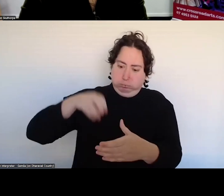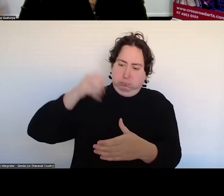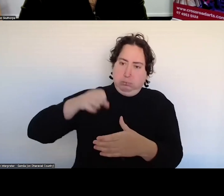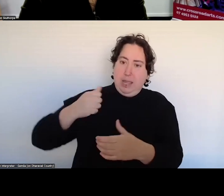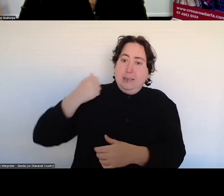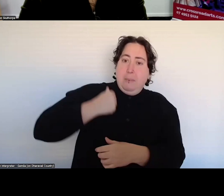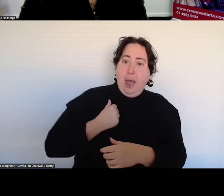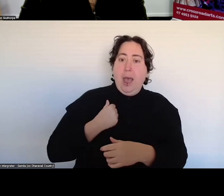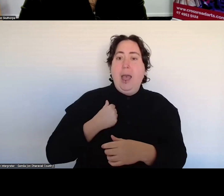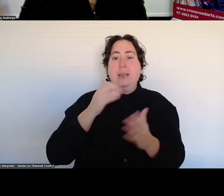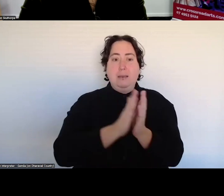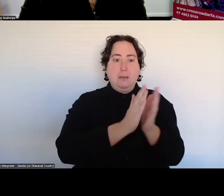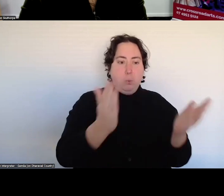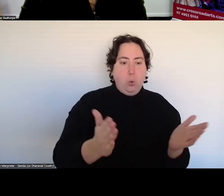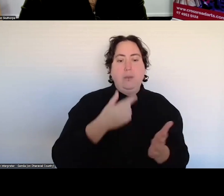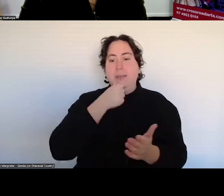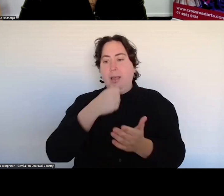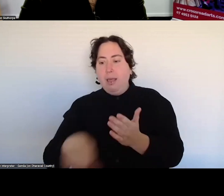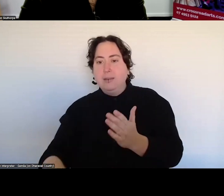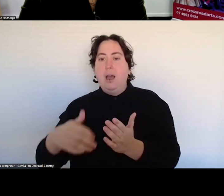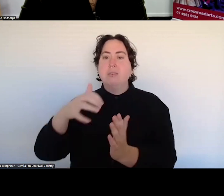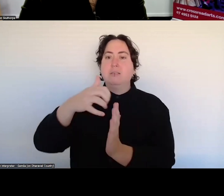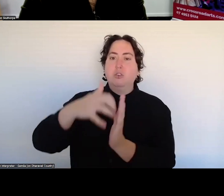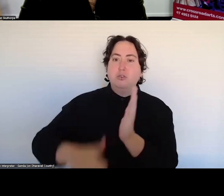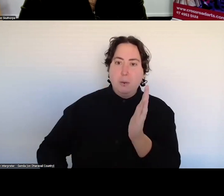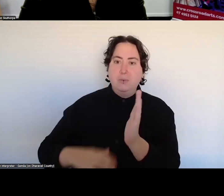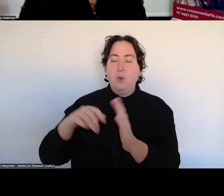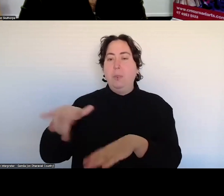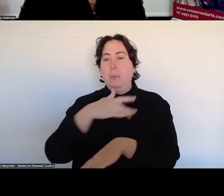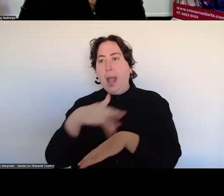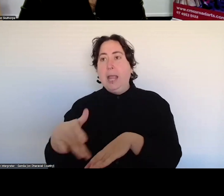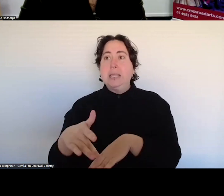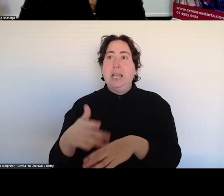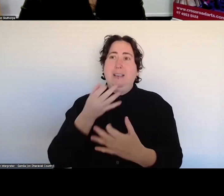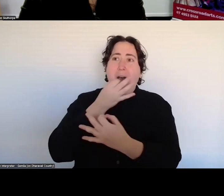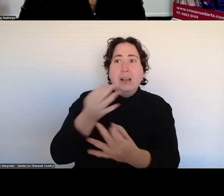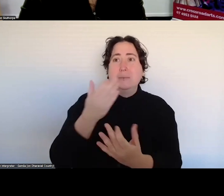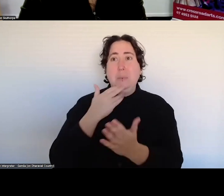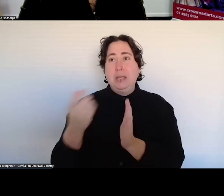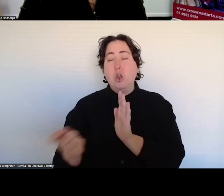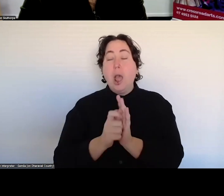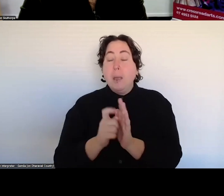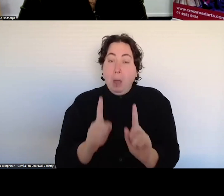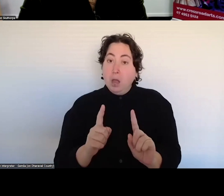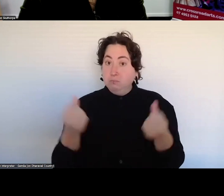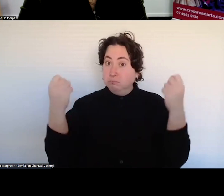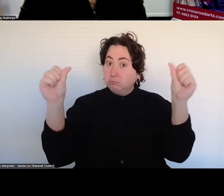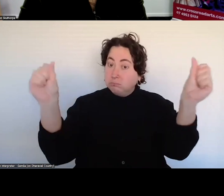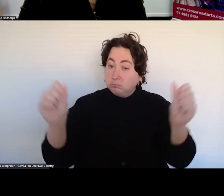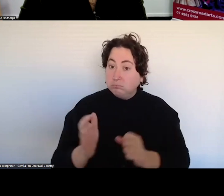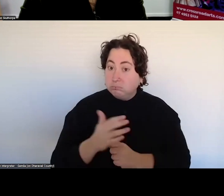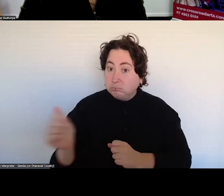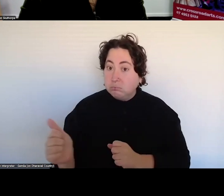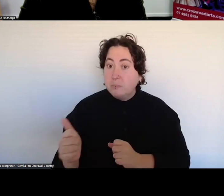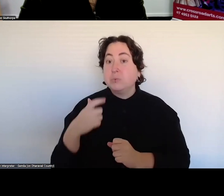the letter, the call to action. But it paid off because as gas moved through the event,